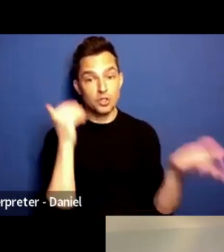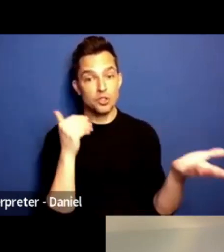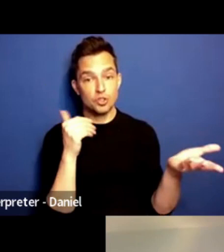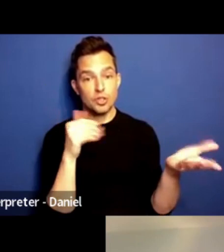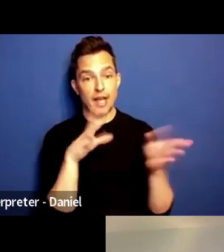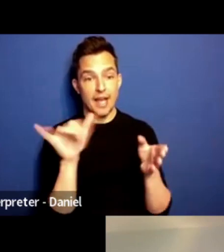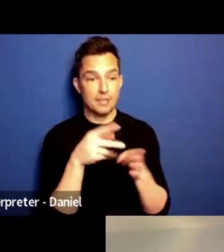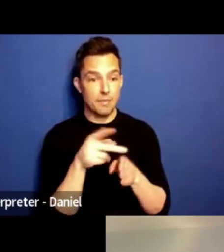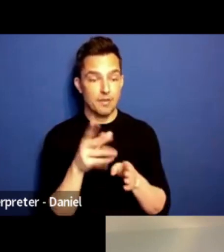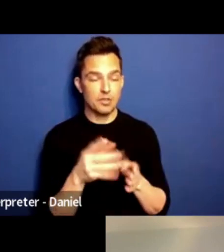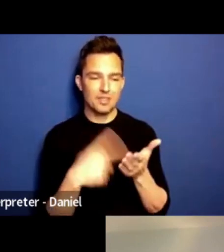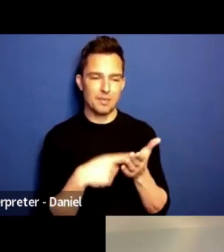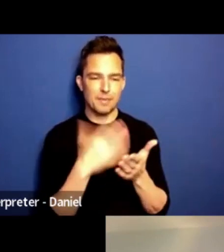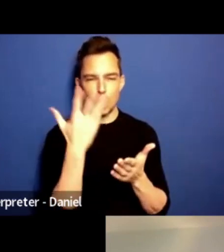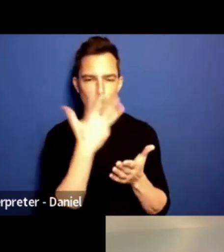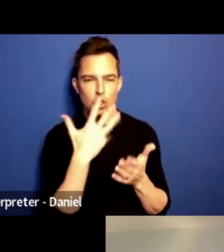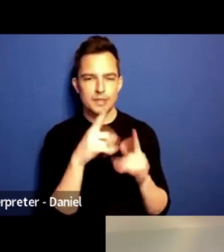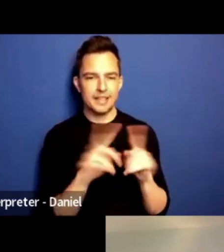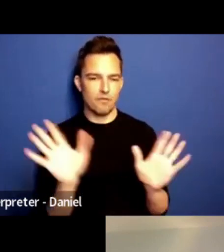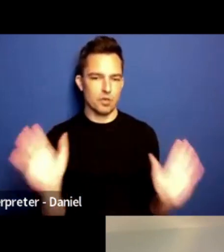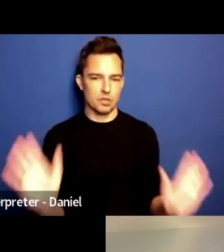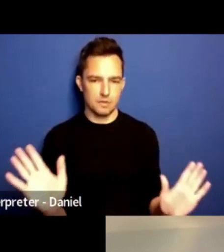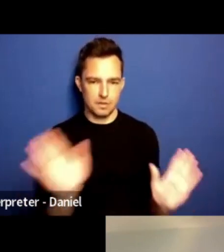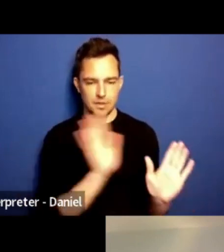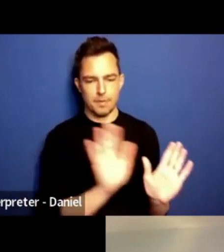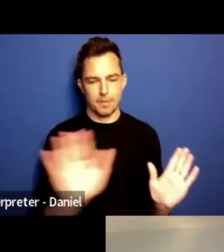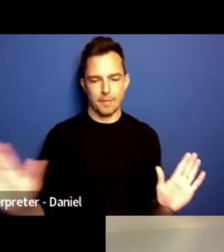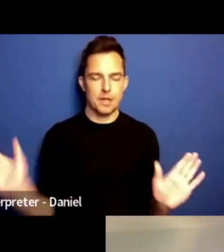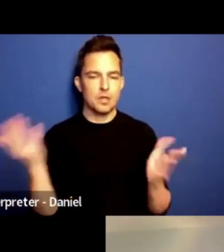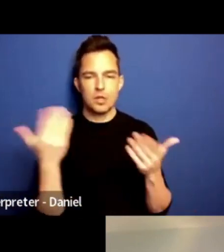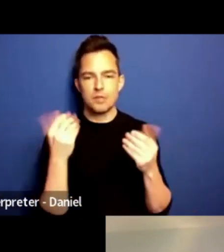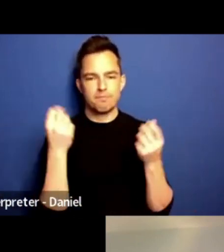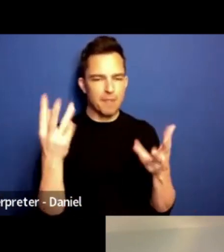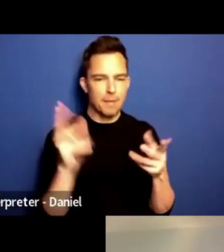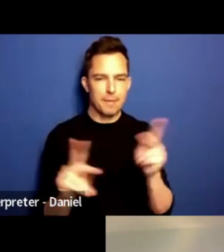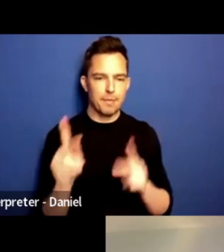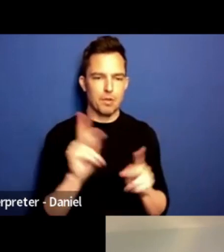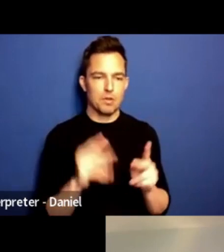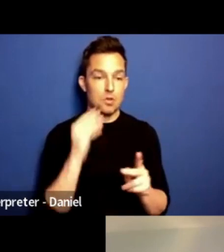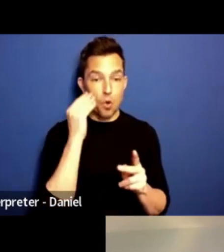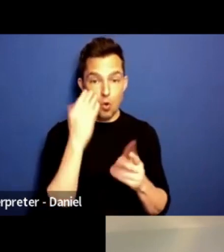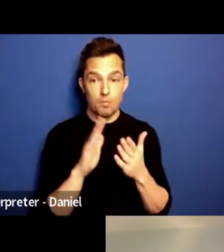it looks different. You know, there's tons of people that I know that especially in the homeless community, you know,